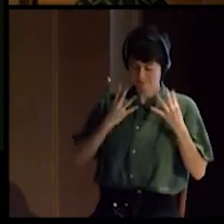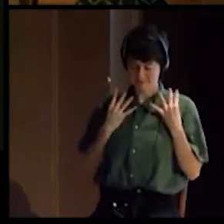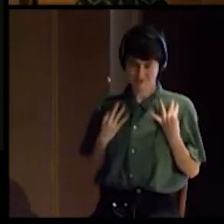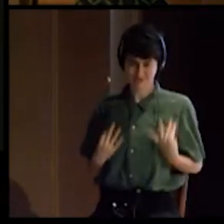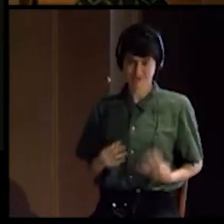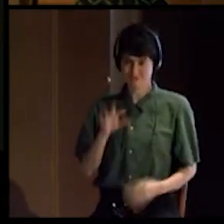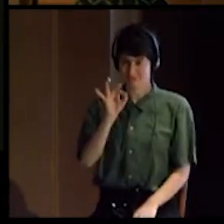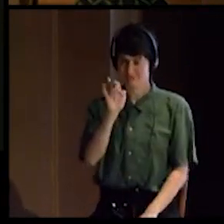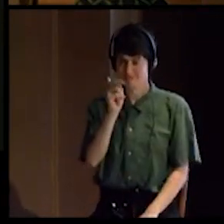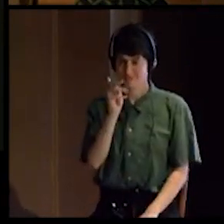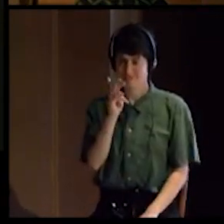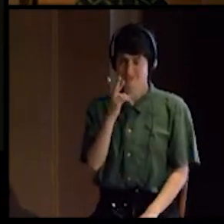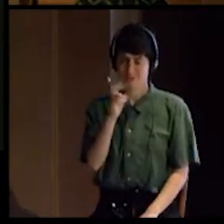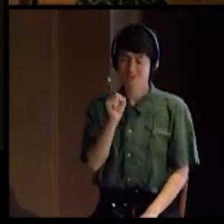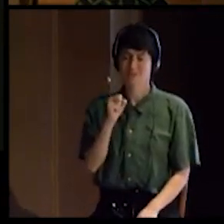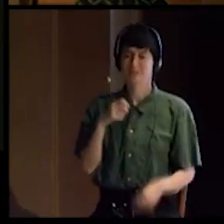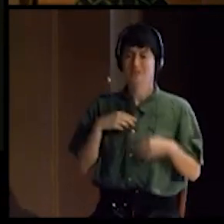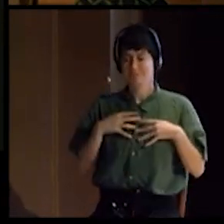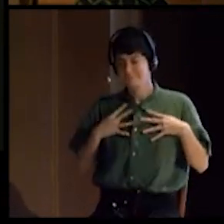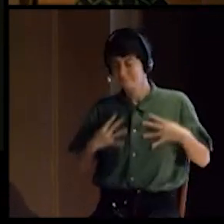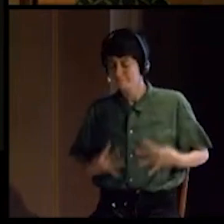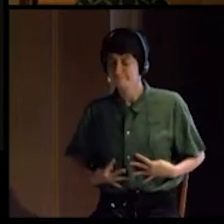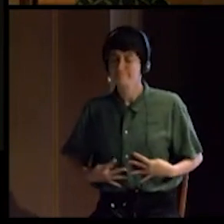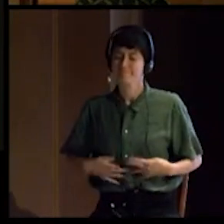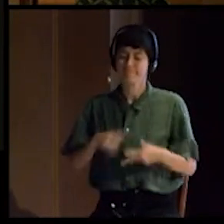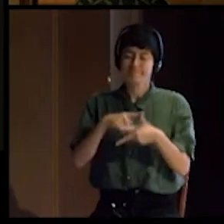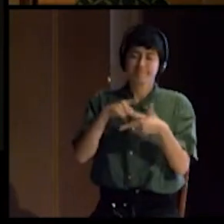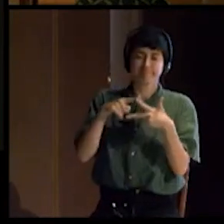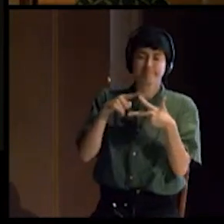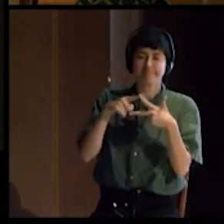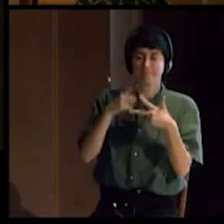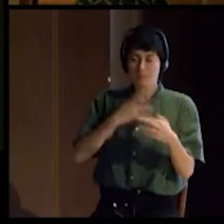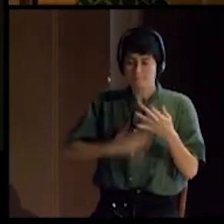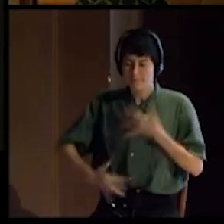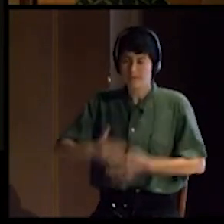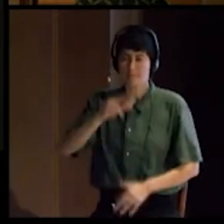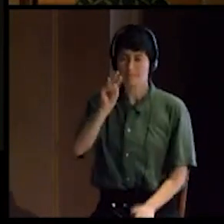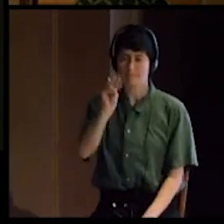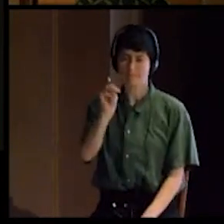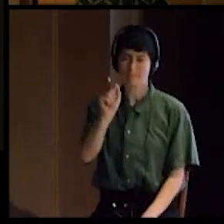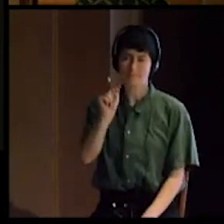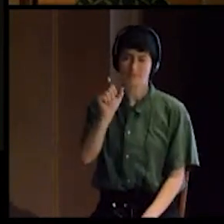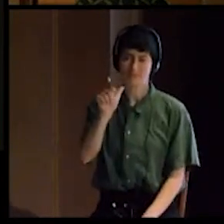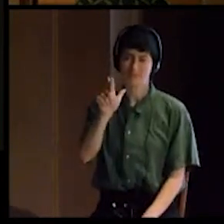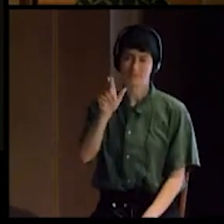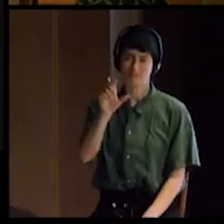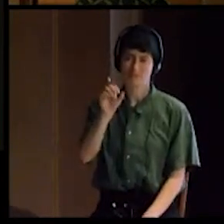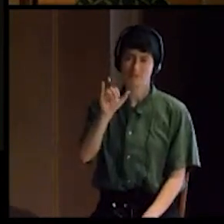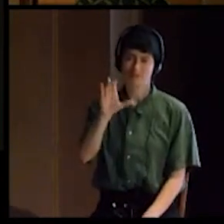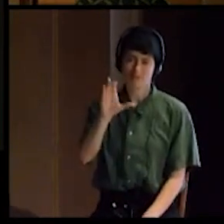and multiple behaviors to keep warm. And I know there are some ornithologists here, but a lot of you don't study birds.